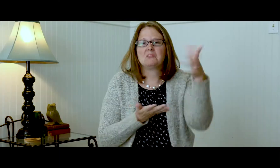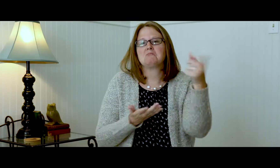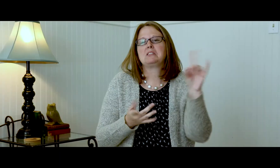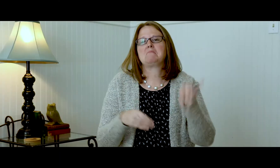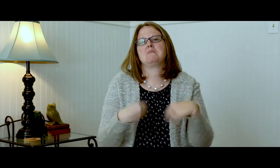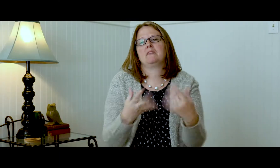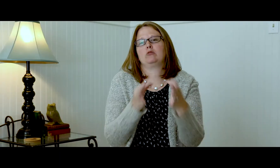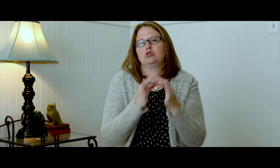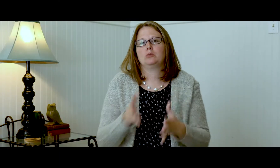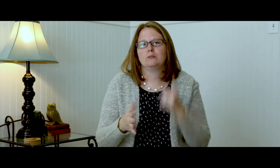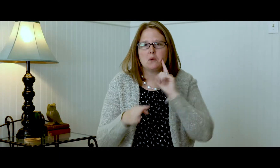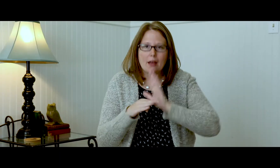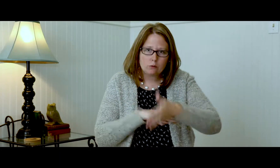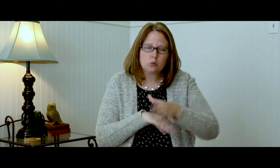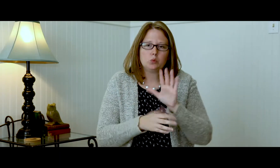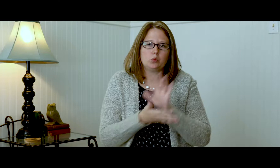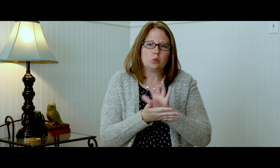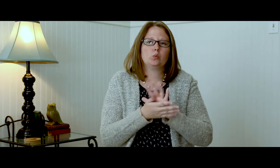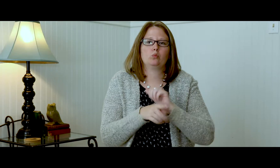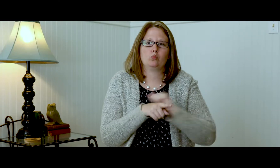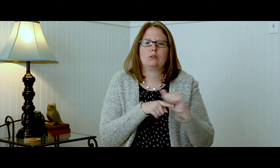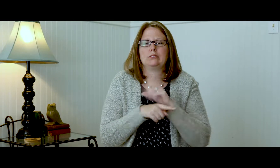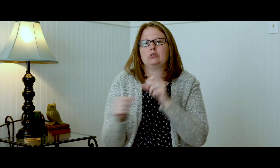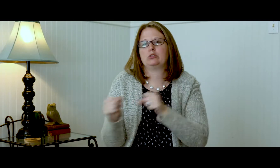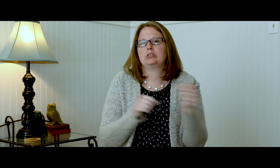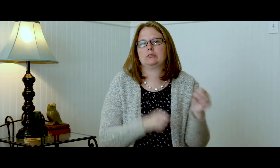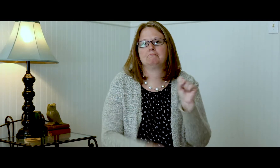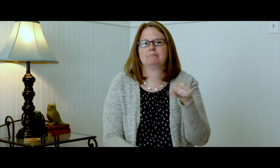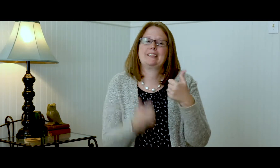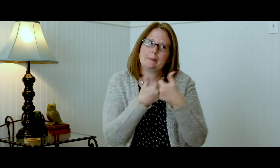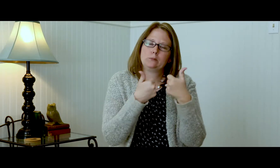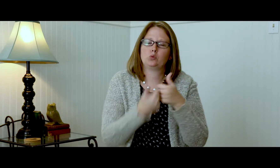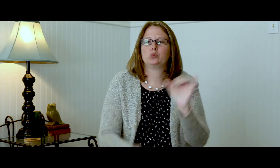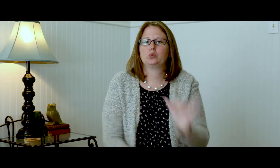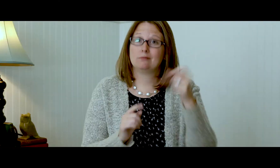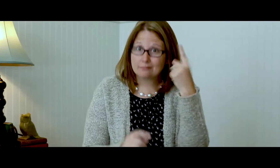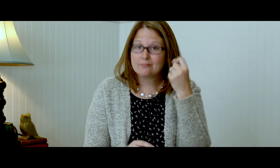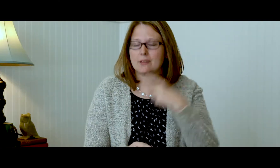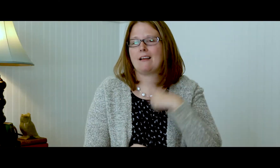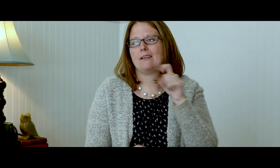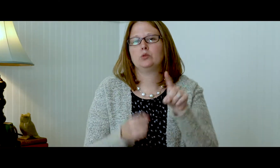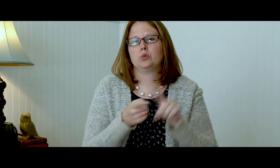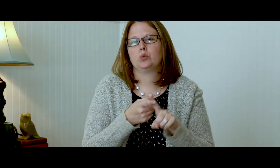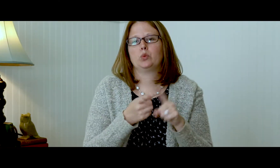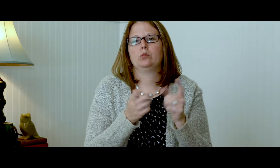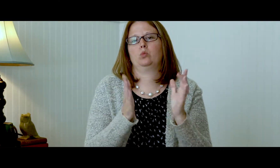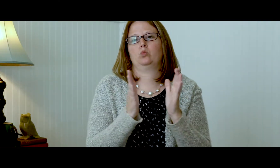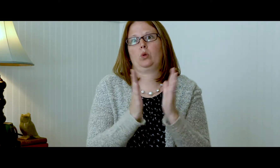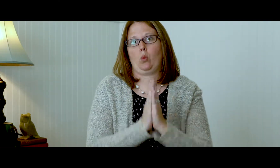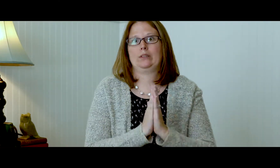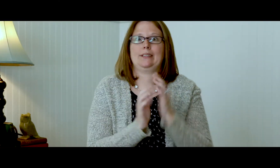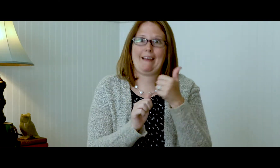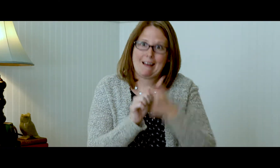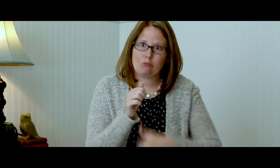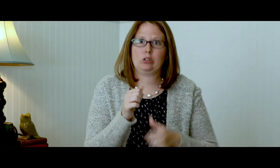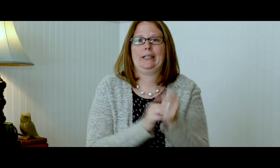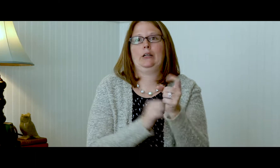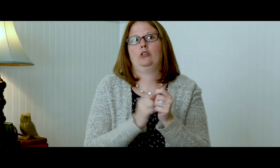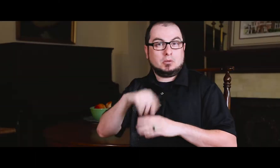Interpreters were provided for after-school cheer practice and games, too. But I had to request interpreters every year.